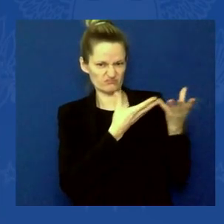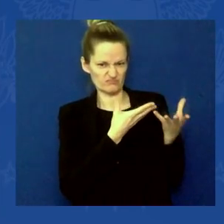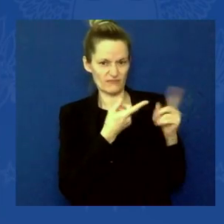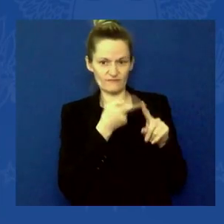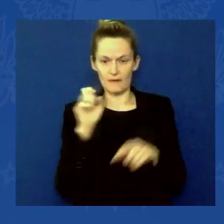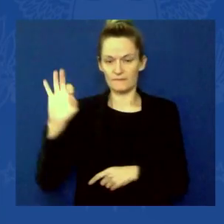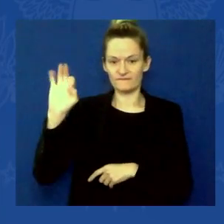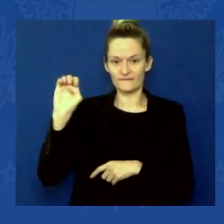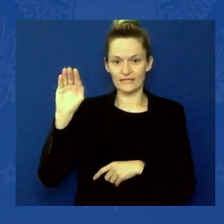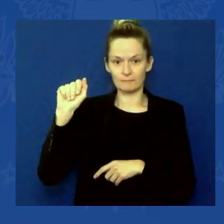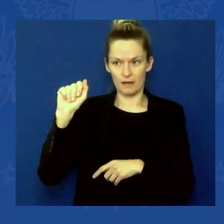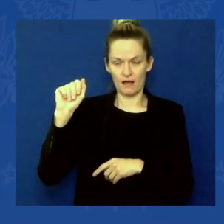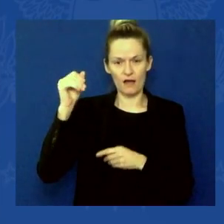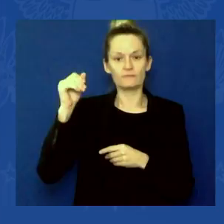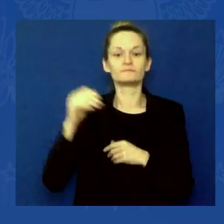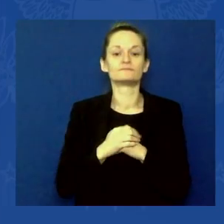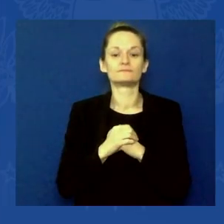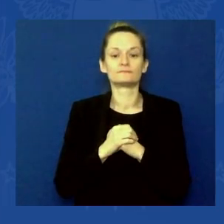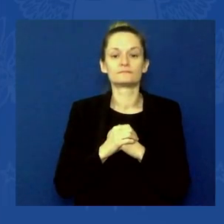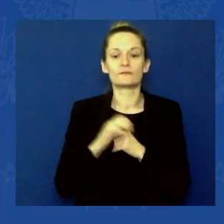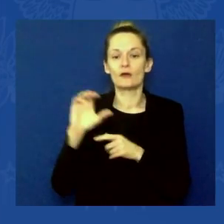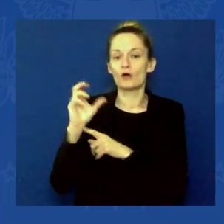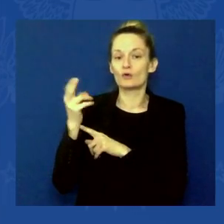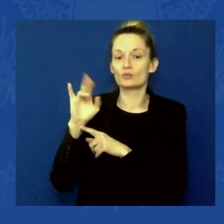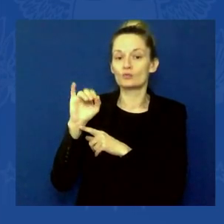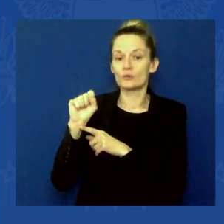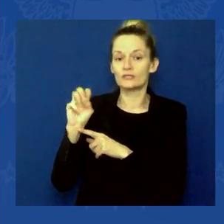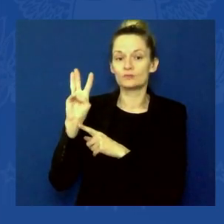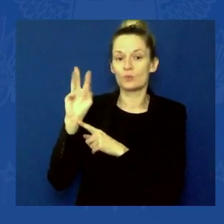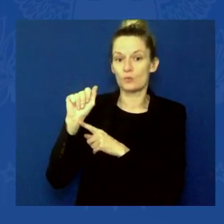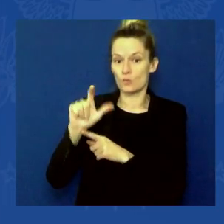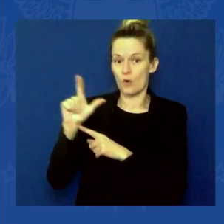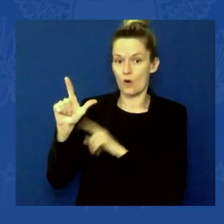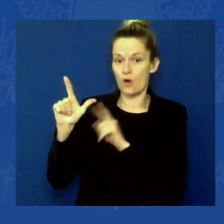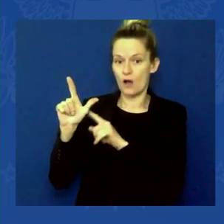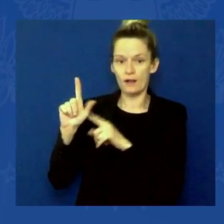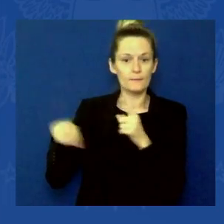about the flash flooding in Waverly, Tennessee, and surrounding areas in Tennessee.